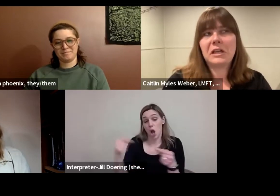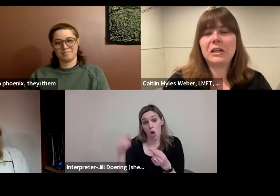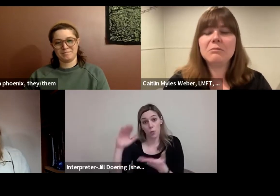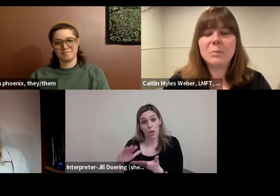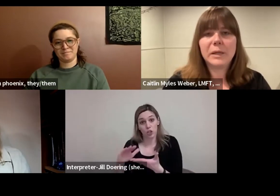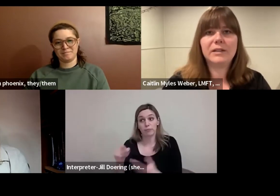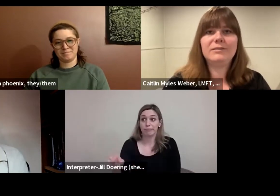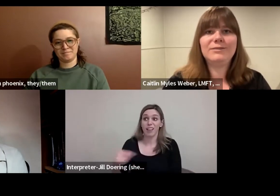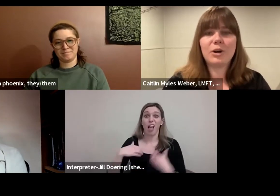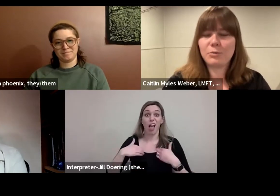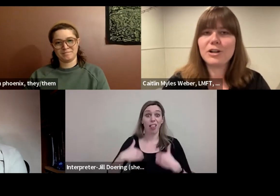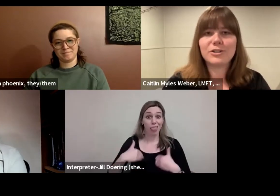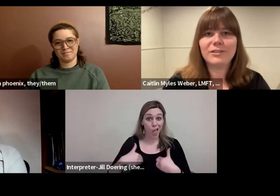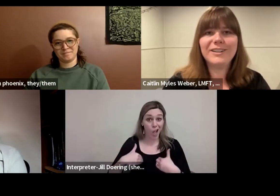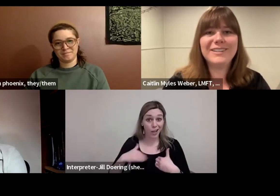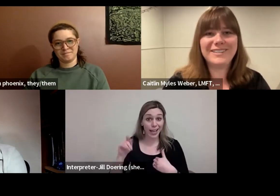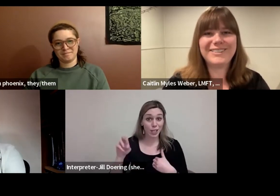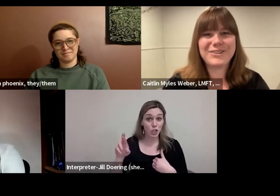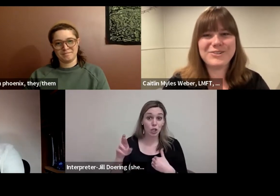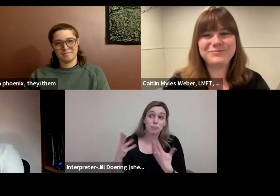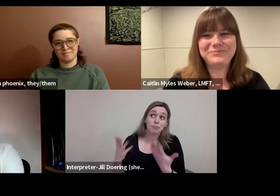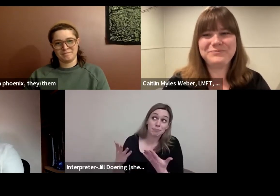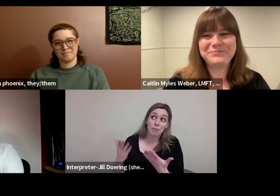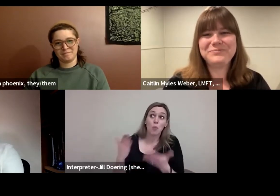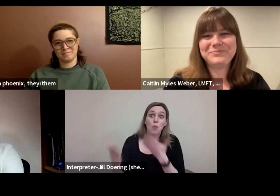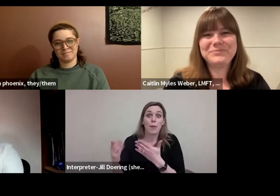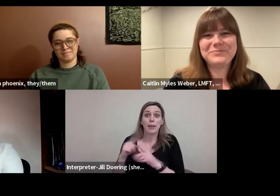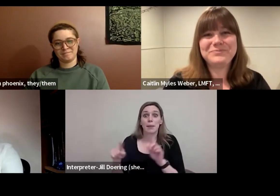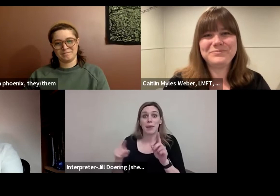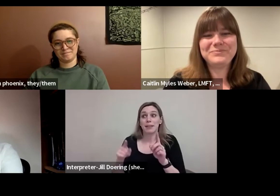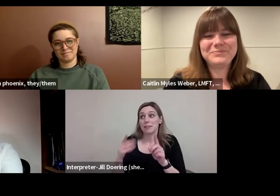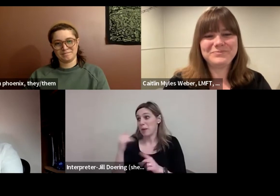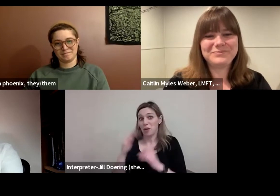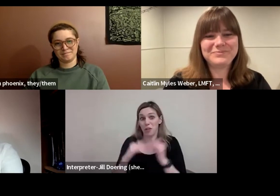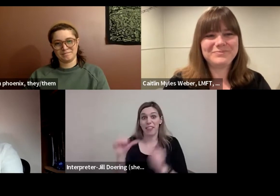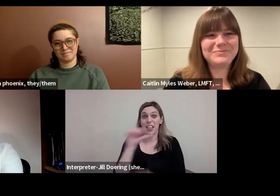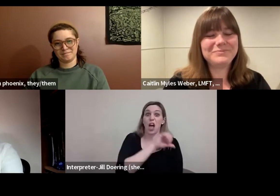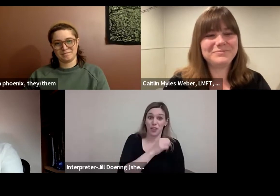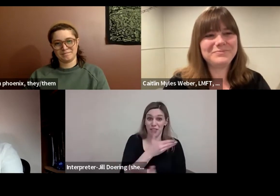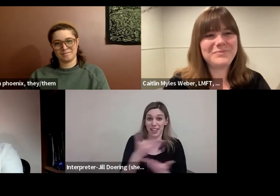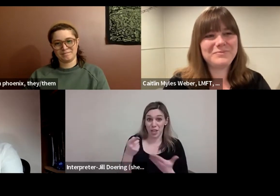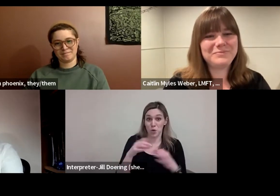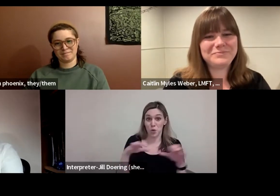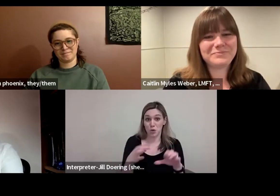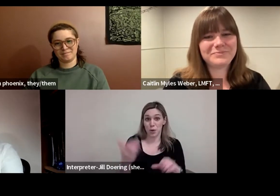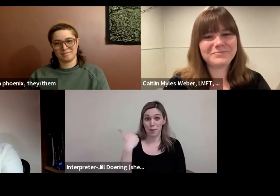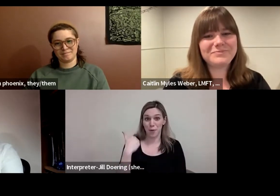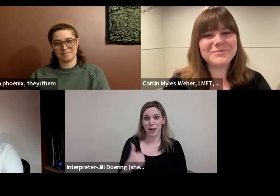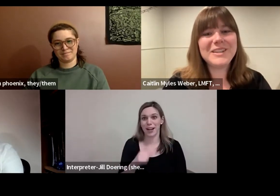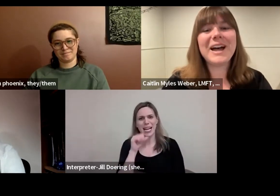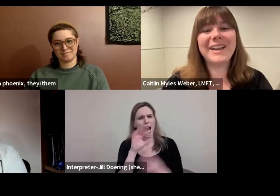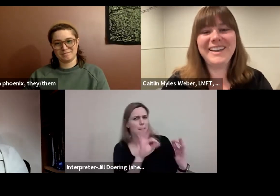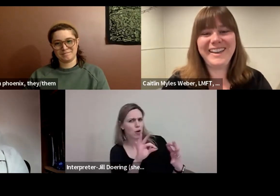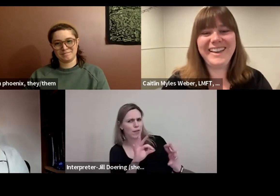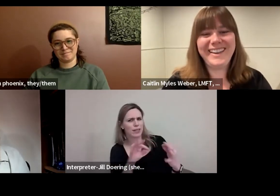Likely, but harm reduction. (chuckles) Perfect, excellent. Not perfect about the lung cancer, but perfect. - Yeah.